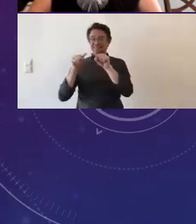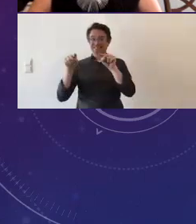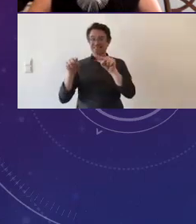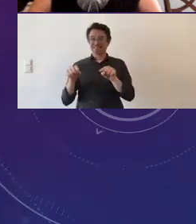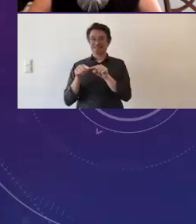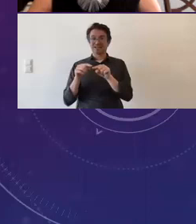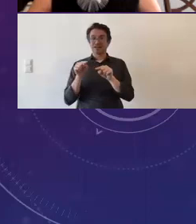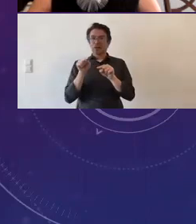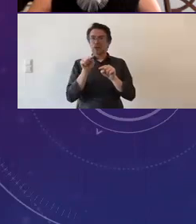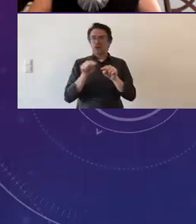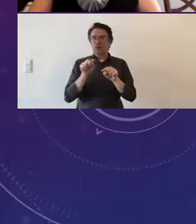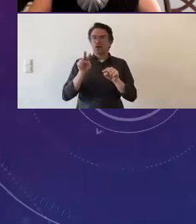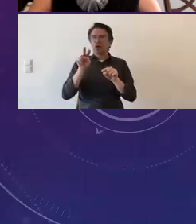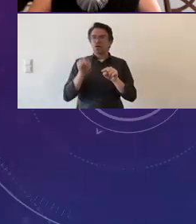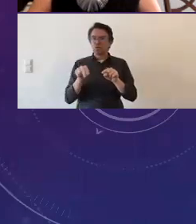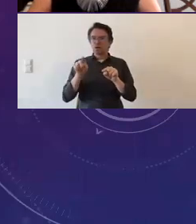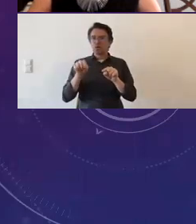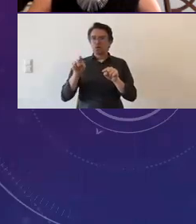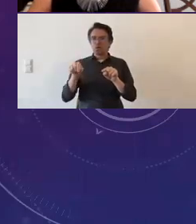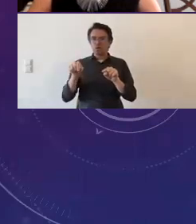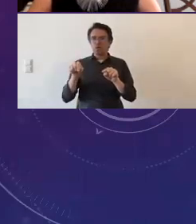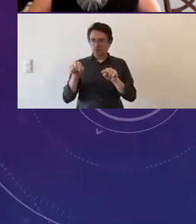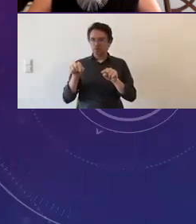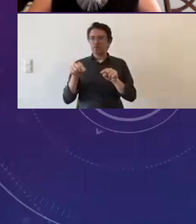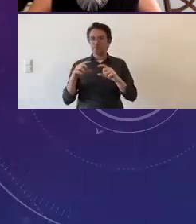voice to text transcription right in front of you